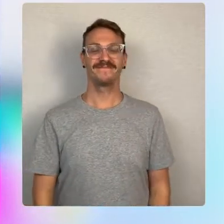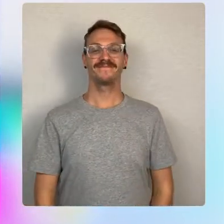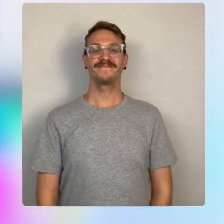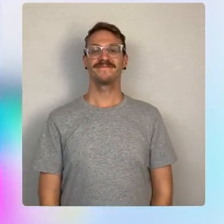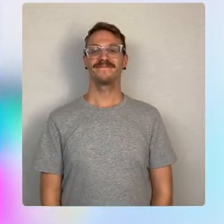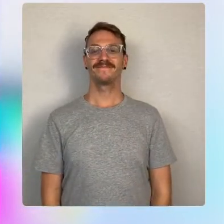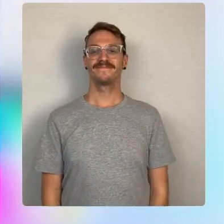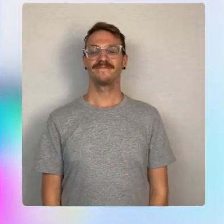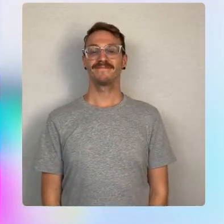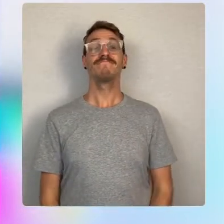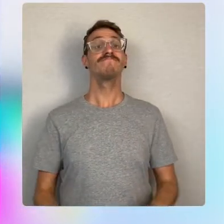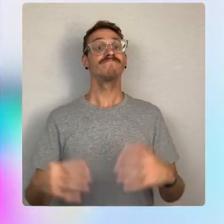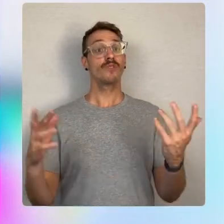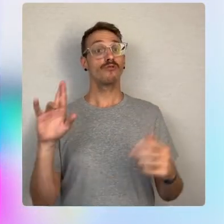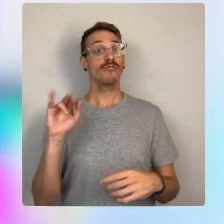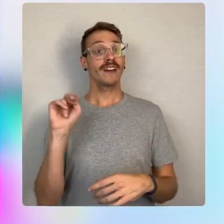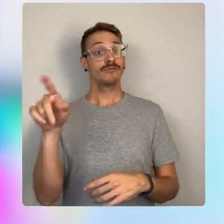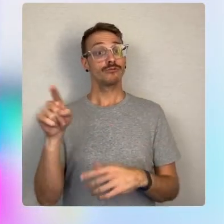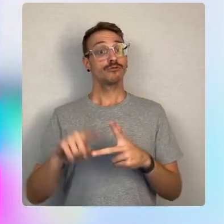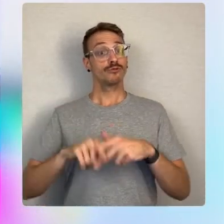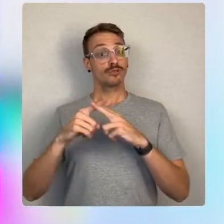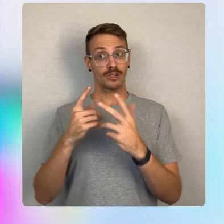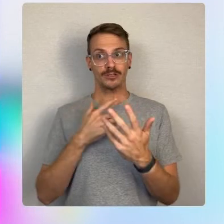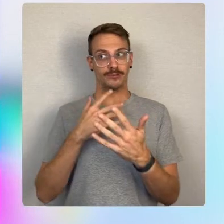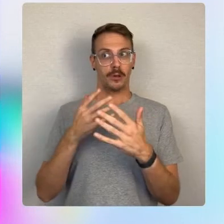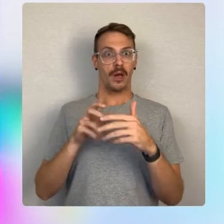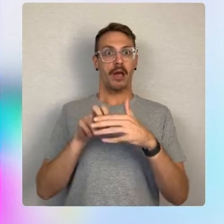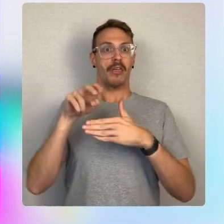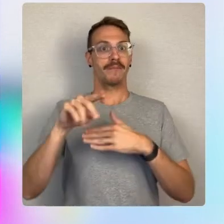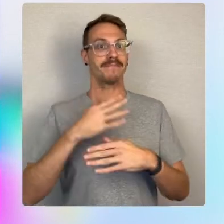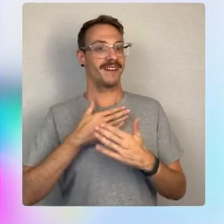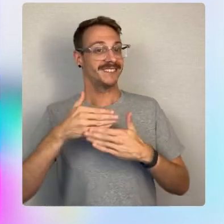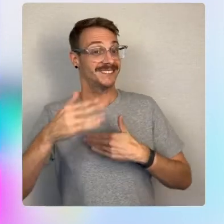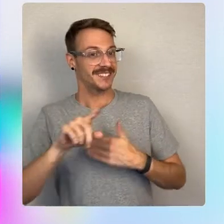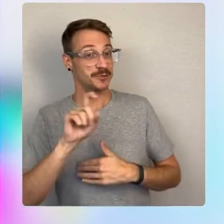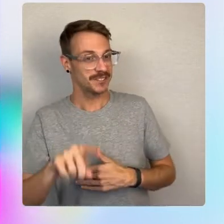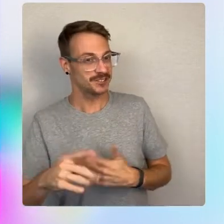So, Ryan, you actually started tapping into my next question, which is,